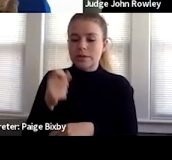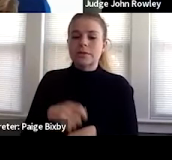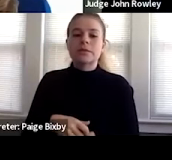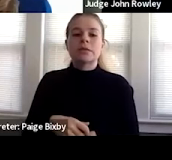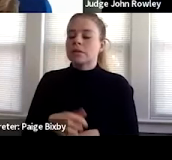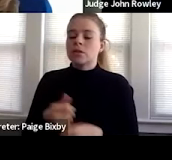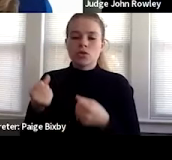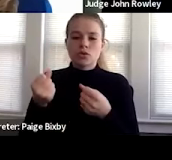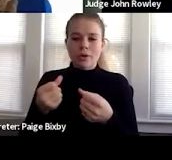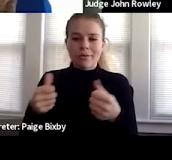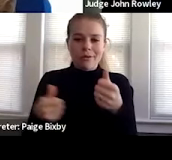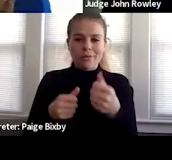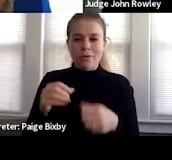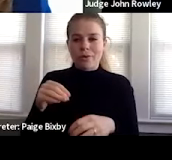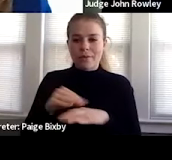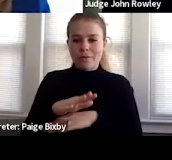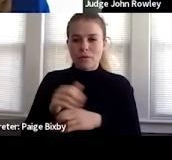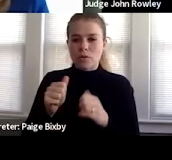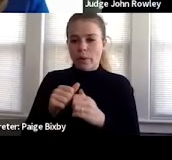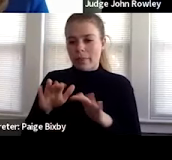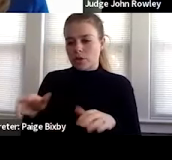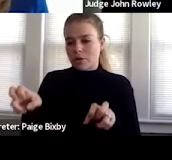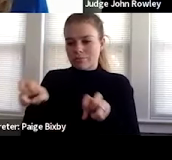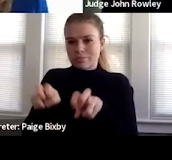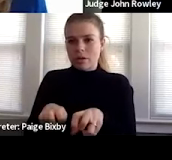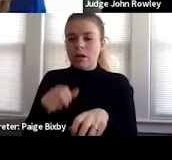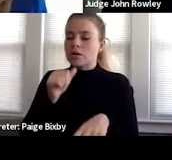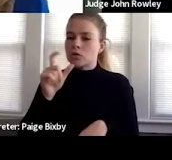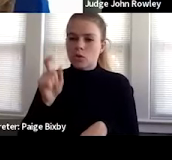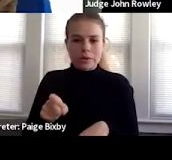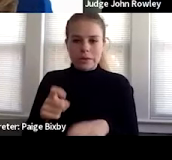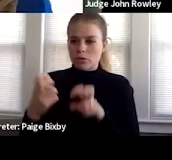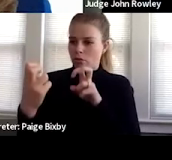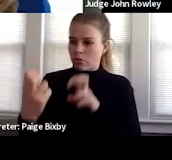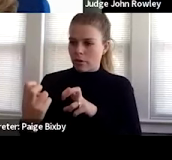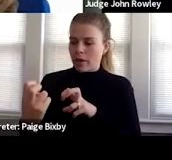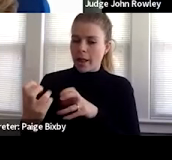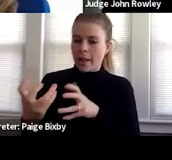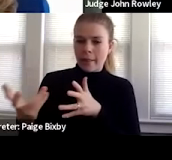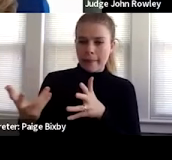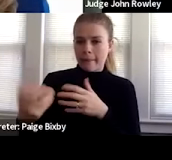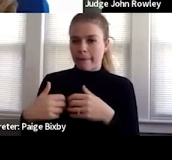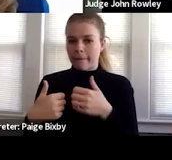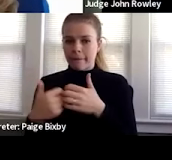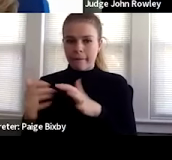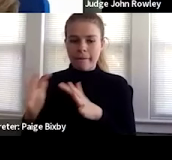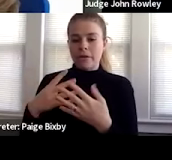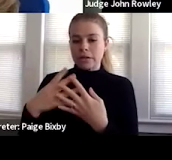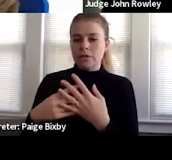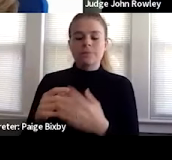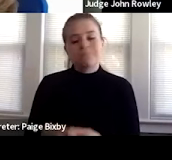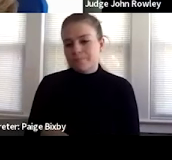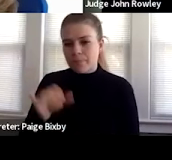with their children in the car, you do not need to sit in front of them and do the game, screener. That alone, that information